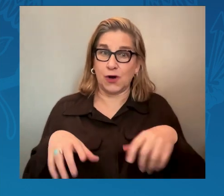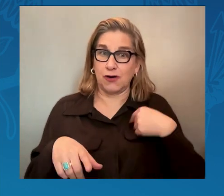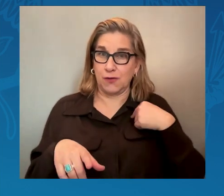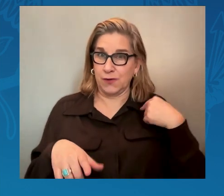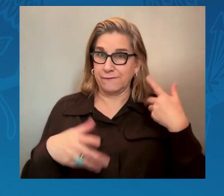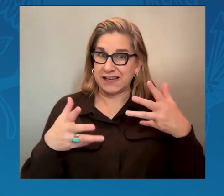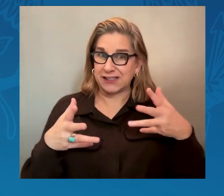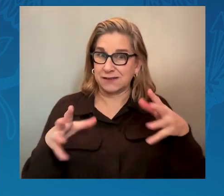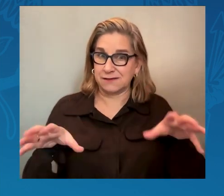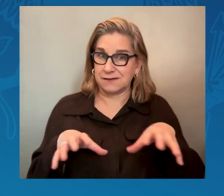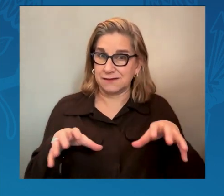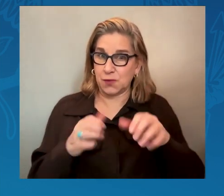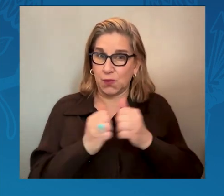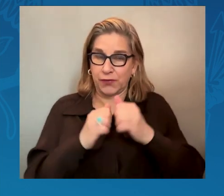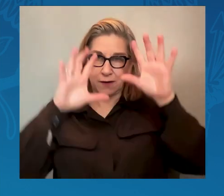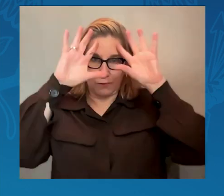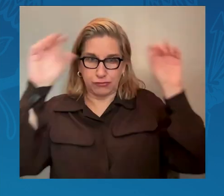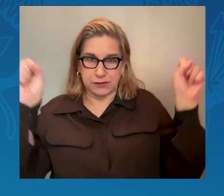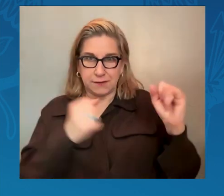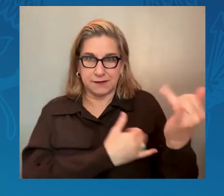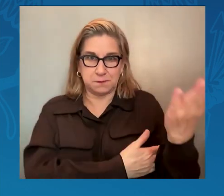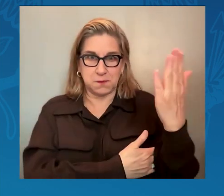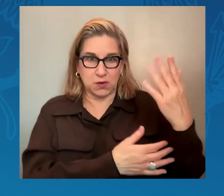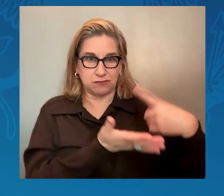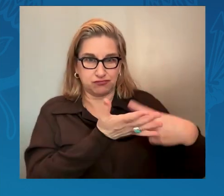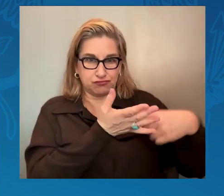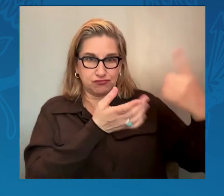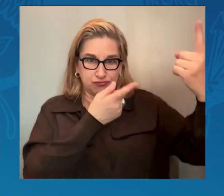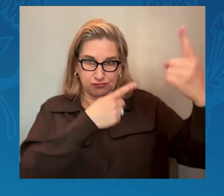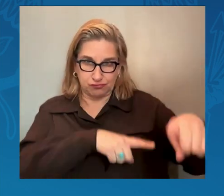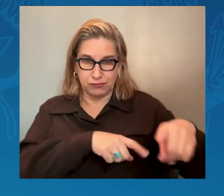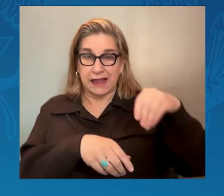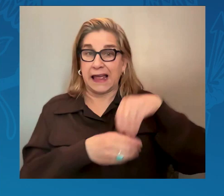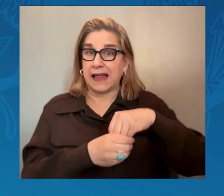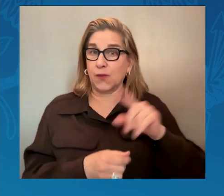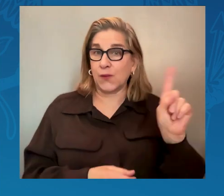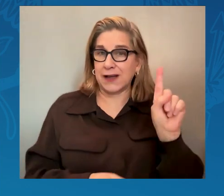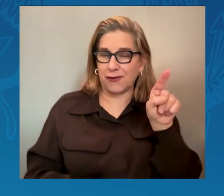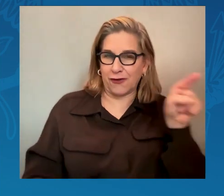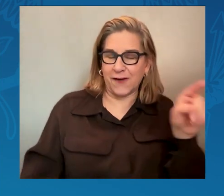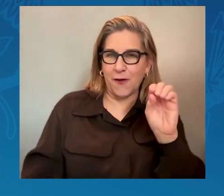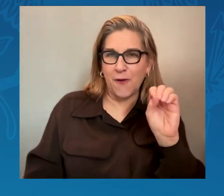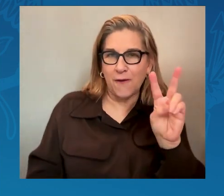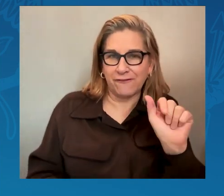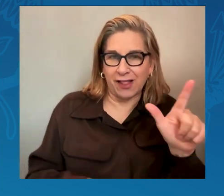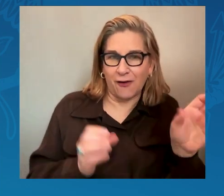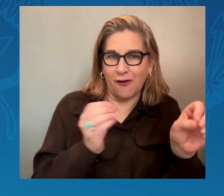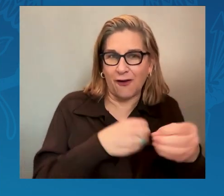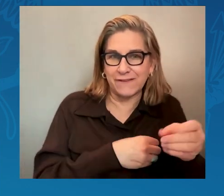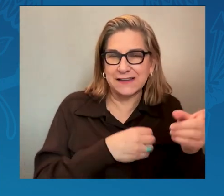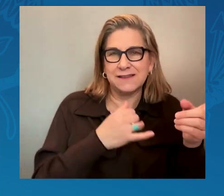talking about many matters and many issues, and he said, Hey, the cabinet is coming together today on this issue.